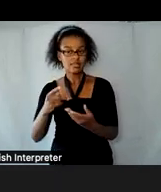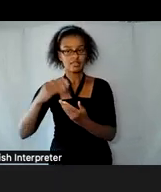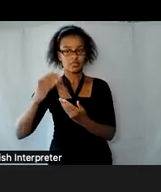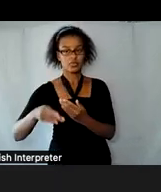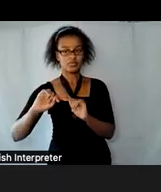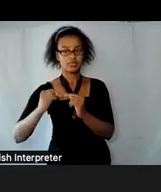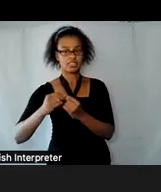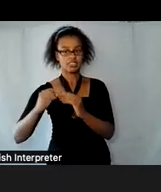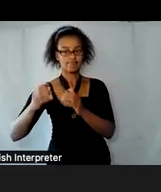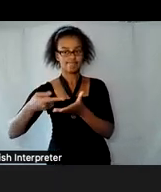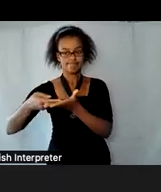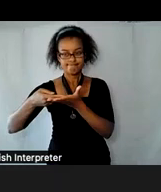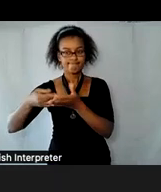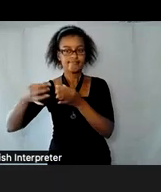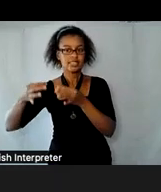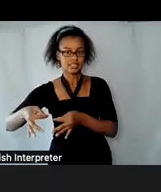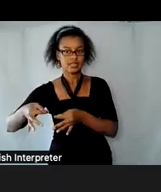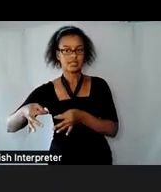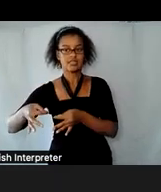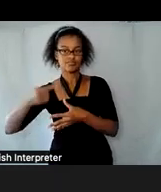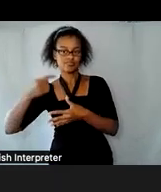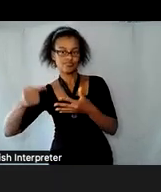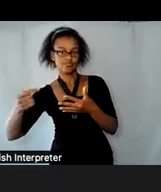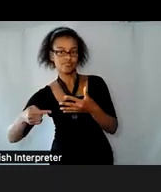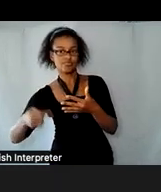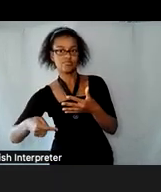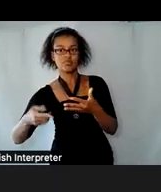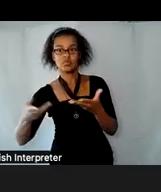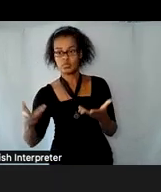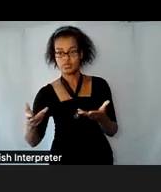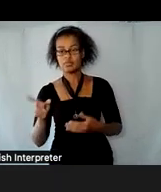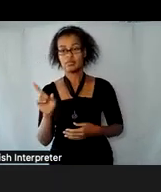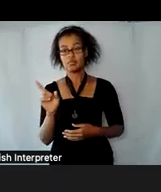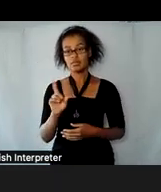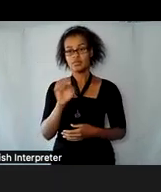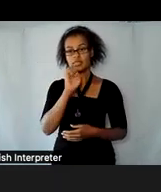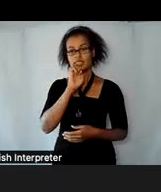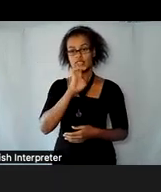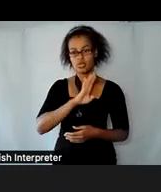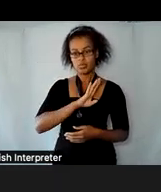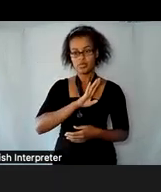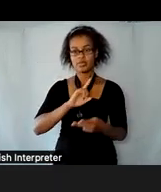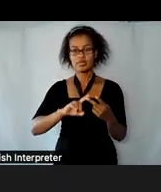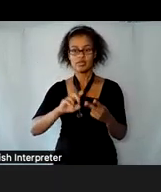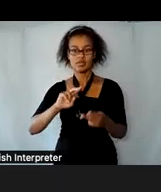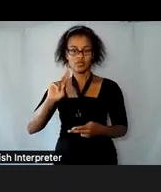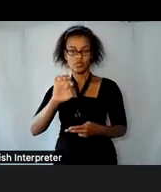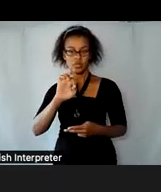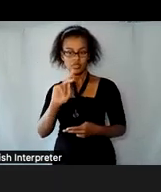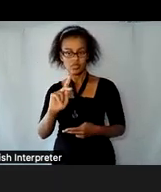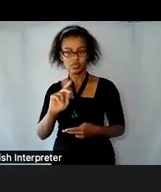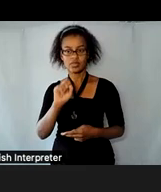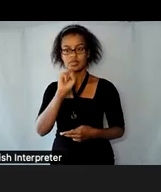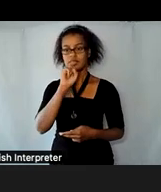And all of them are located in Etobicoke, North North York, Scarborough, East York and